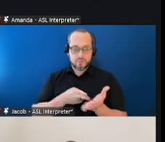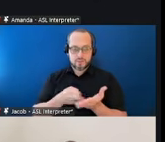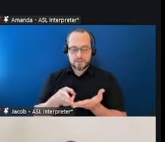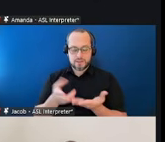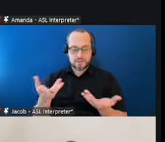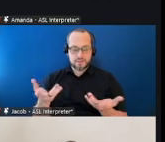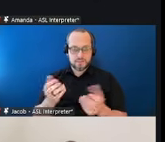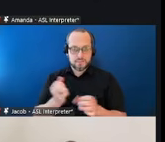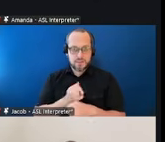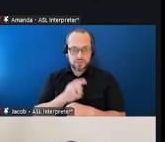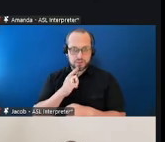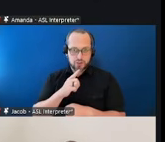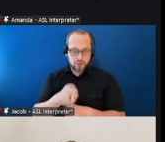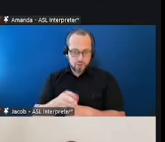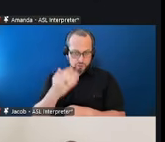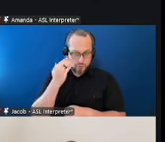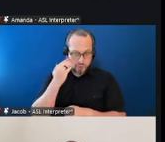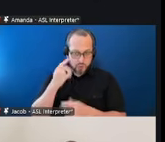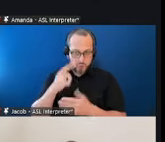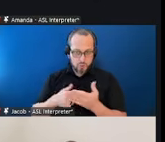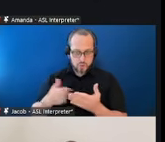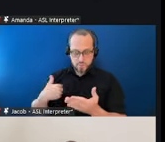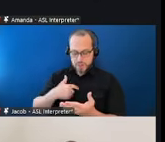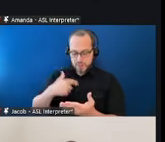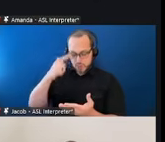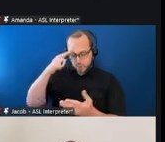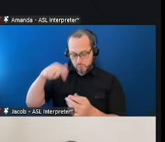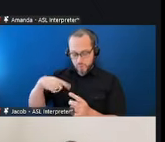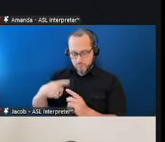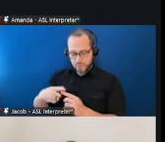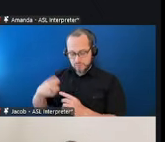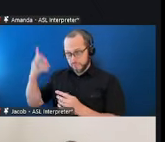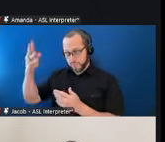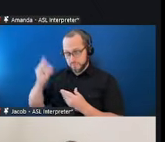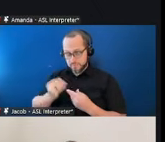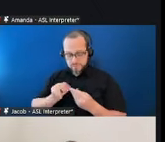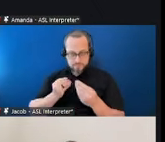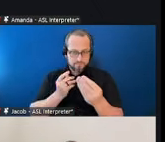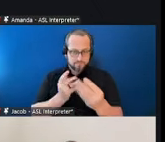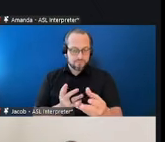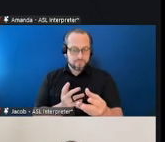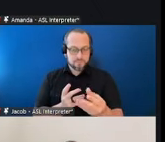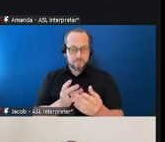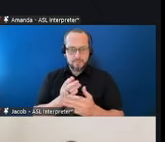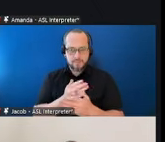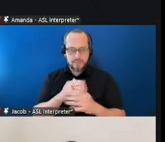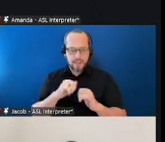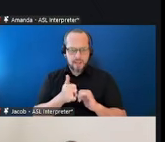know what we know when we know it. uh and sharing how we're going to go about doing things in region